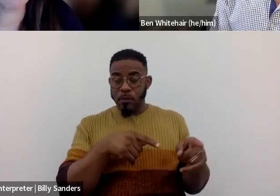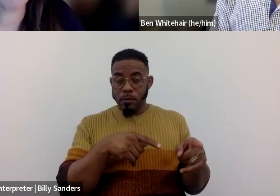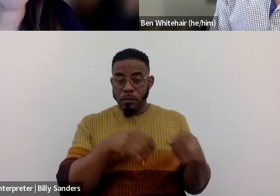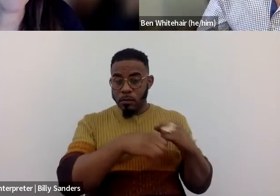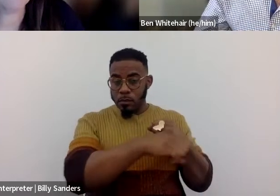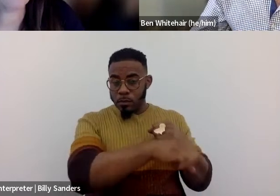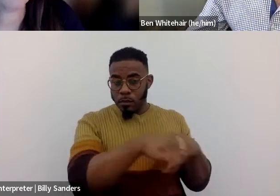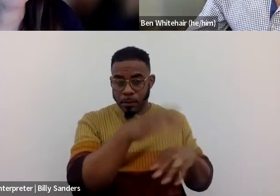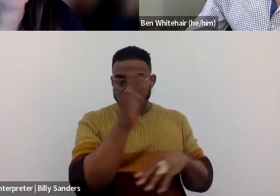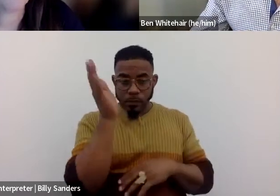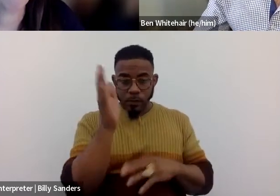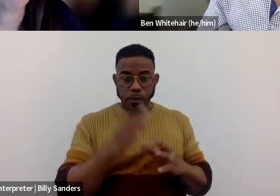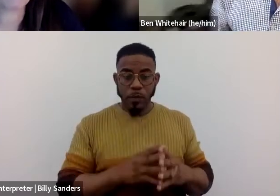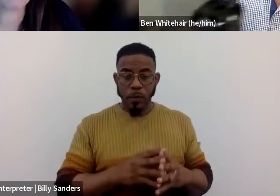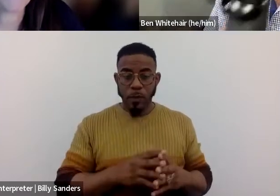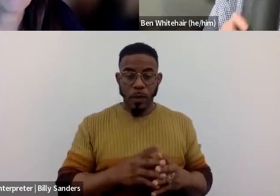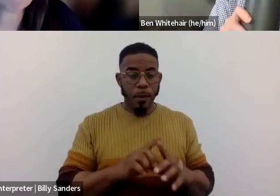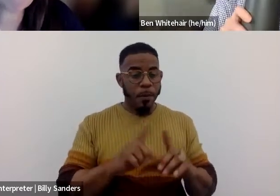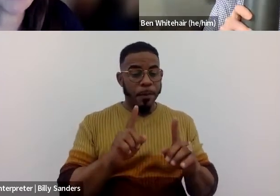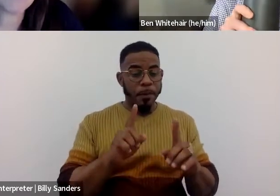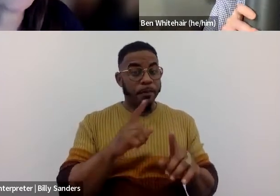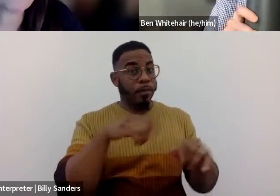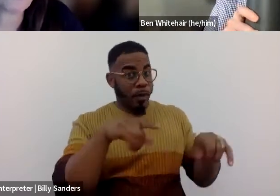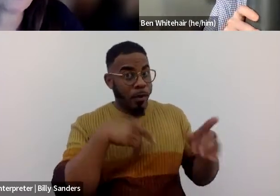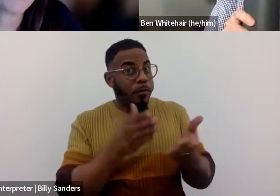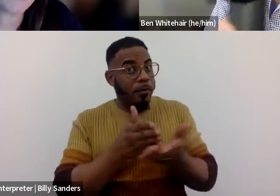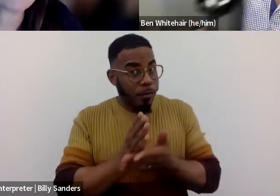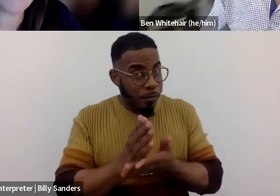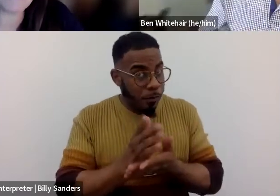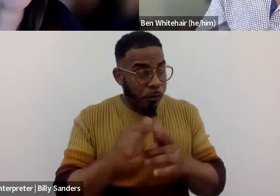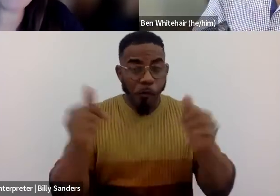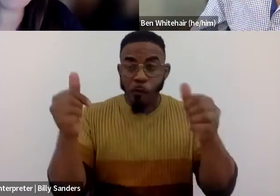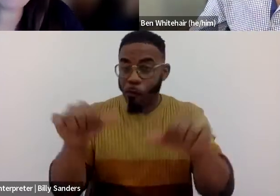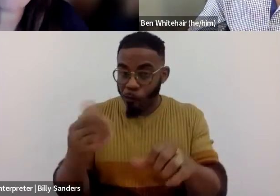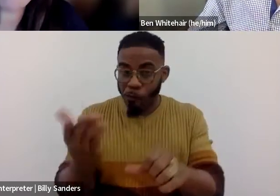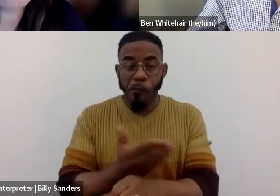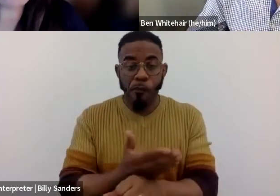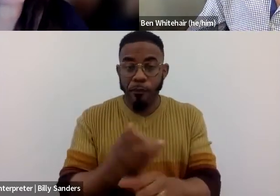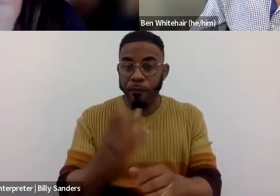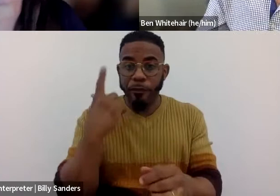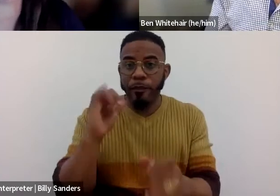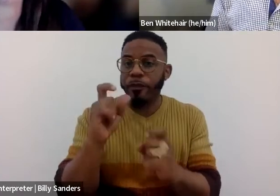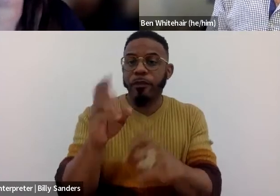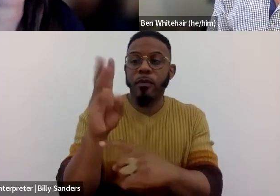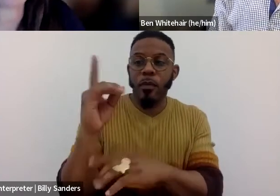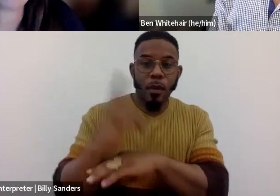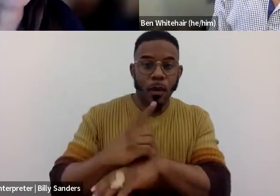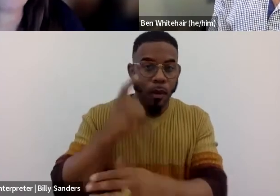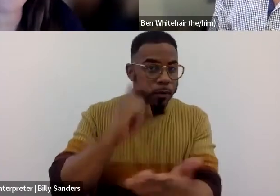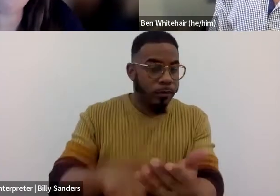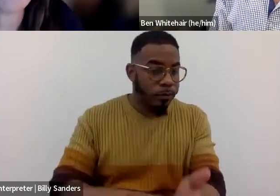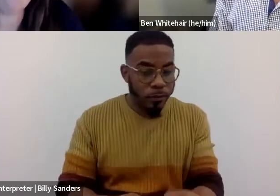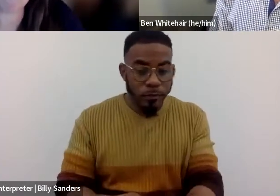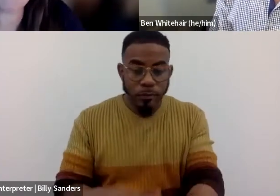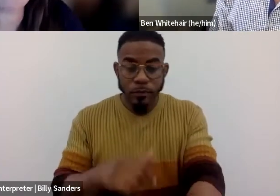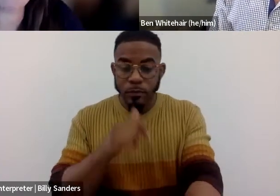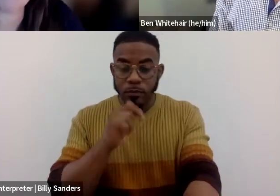in the presentation but they have a right terminate the contract just by giving you 60 days notice and they don't have to have a reason,